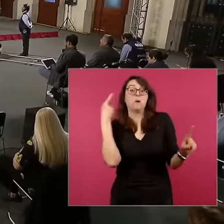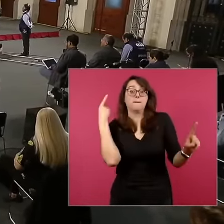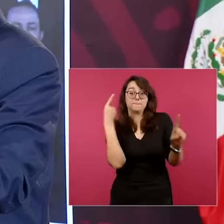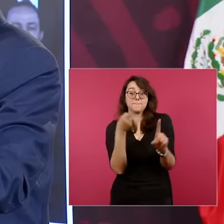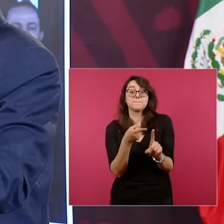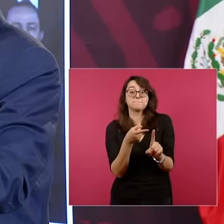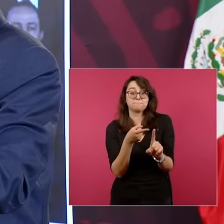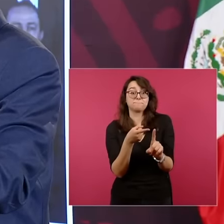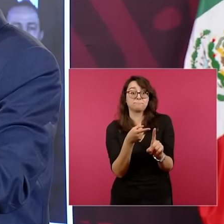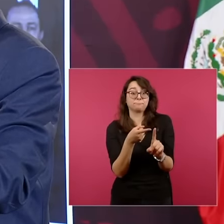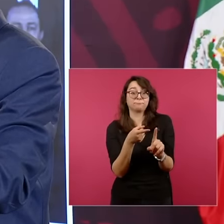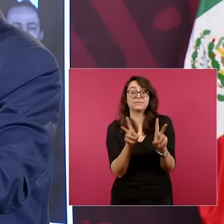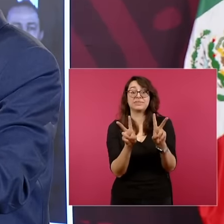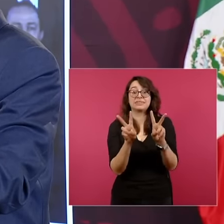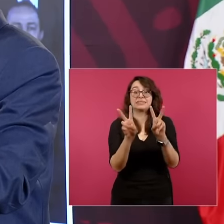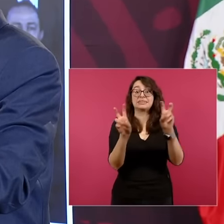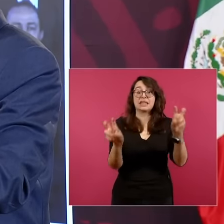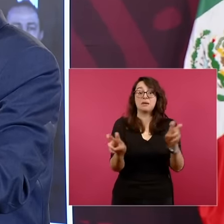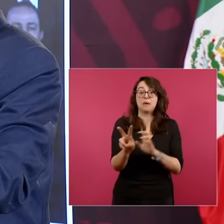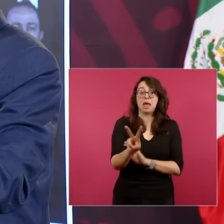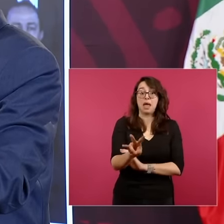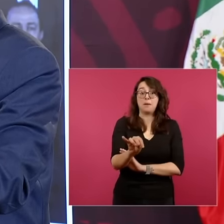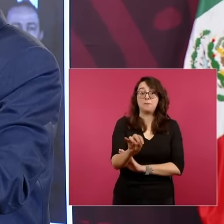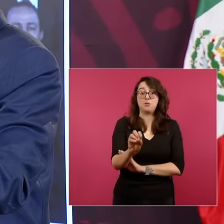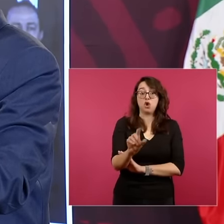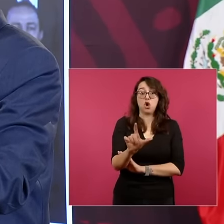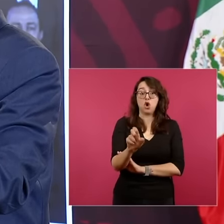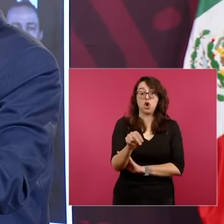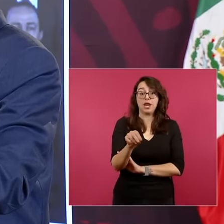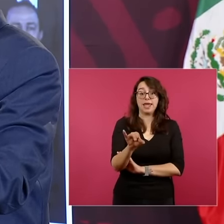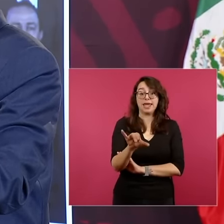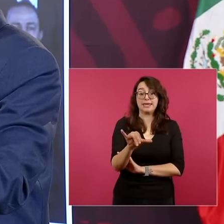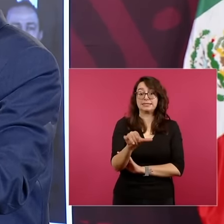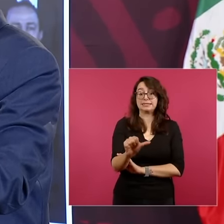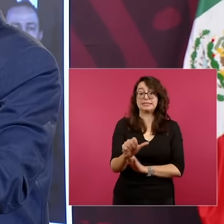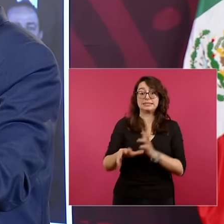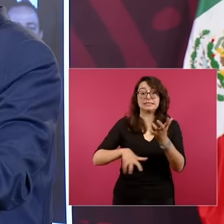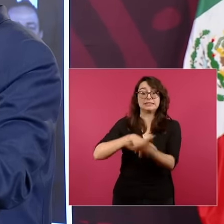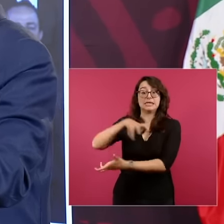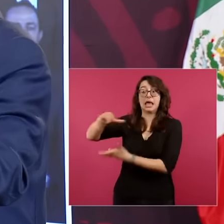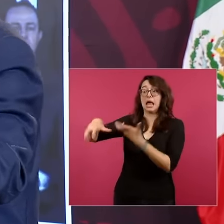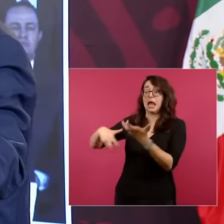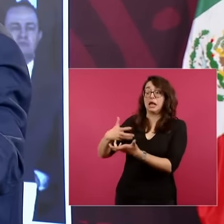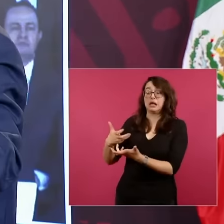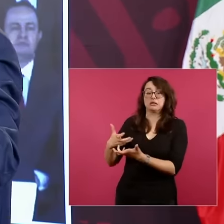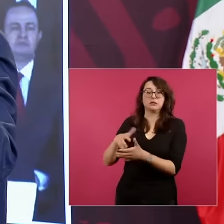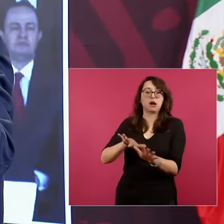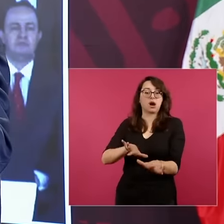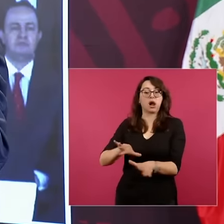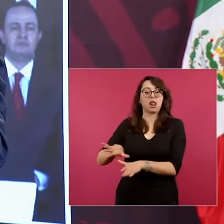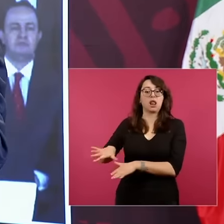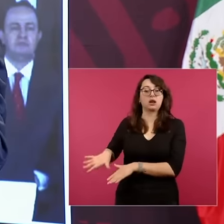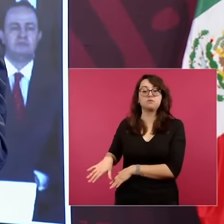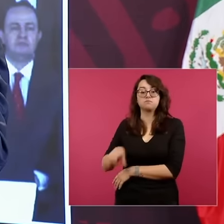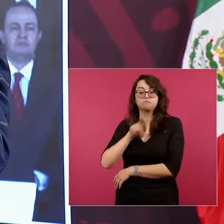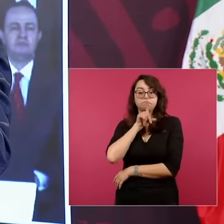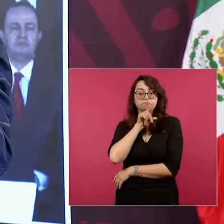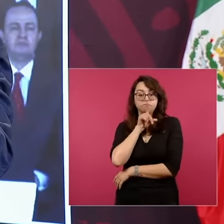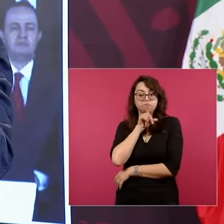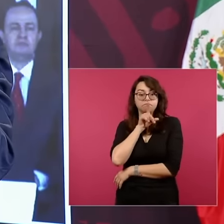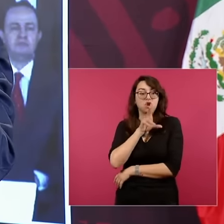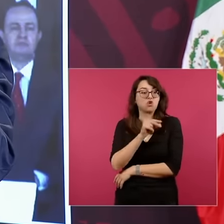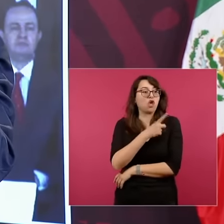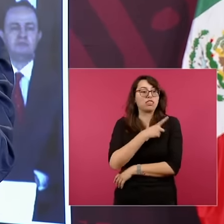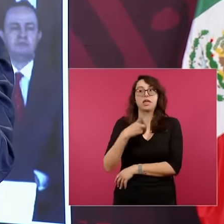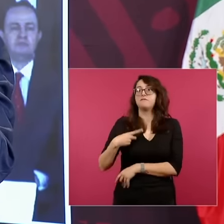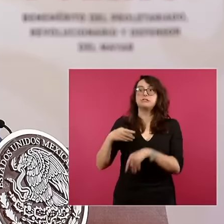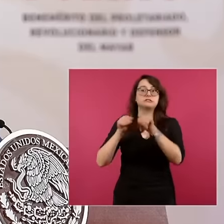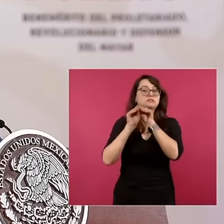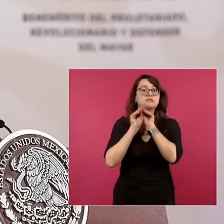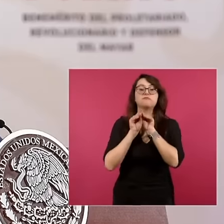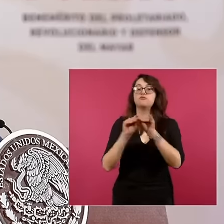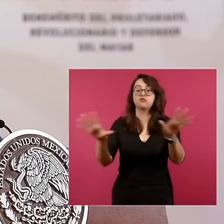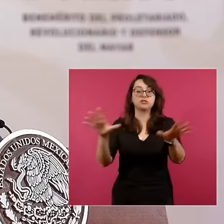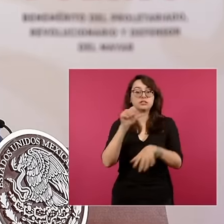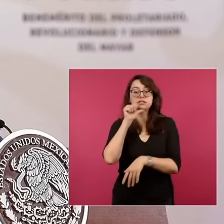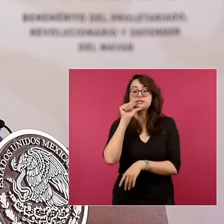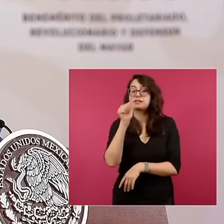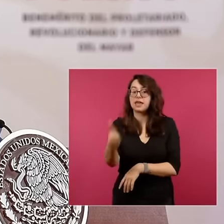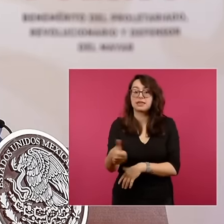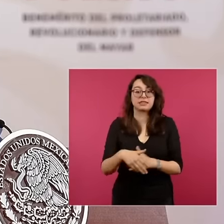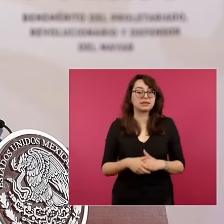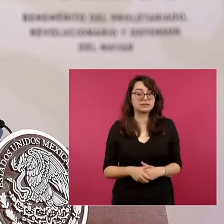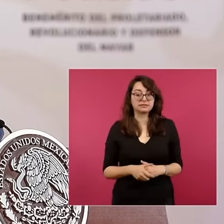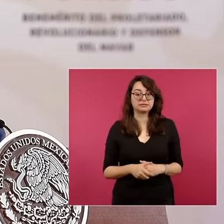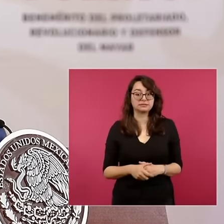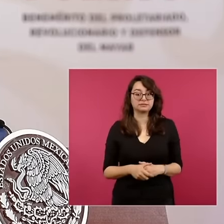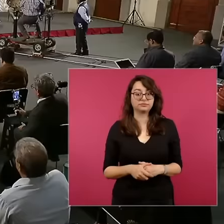violence and those who now shout like preachers, at that time they were silent like